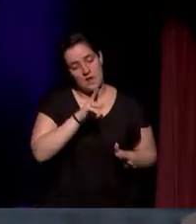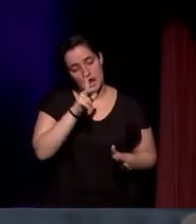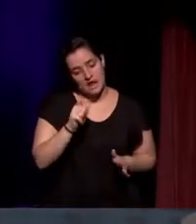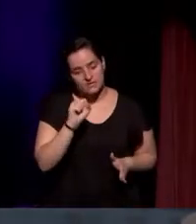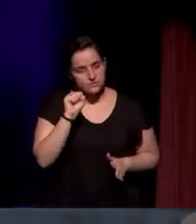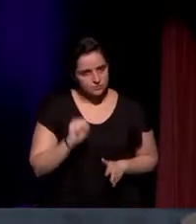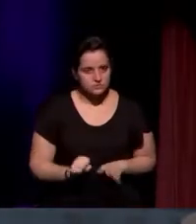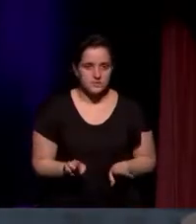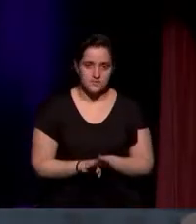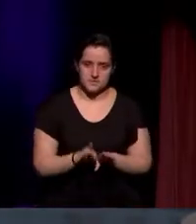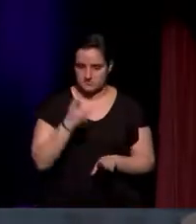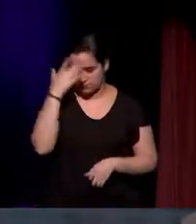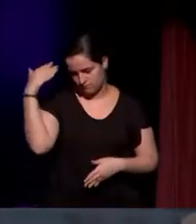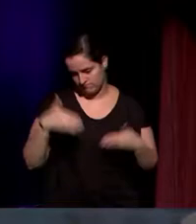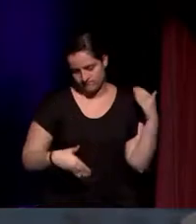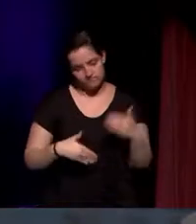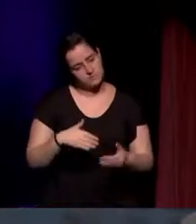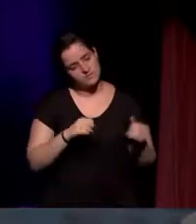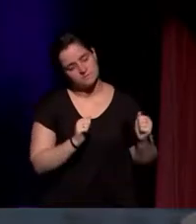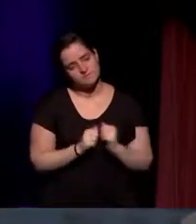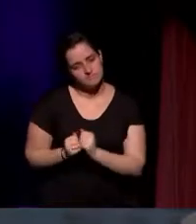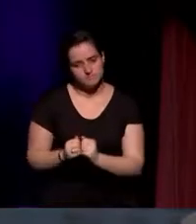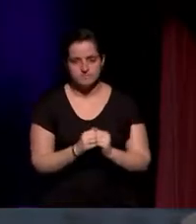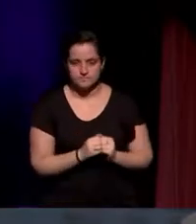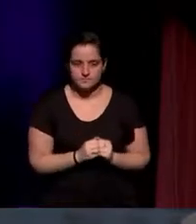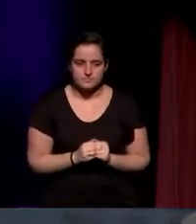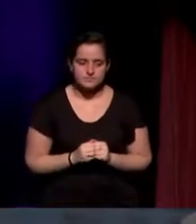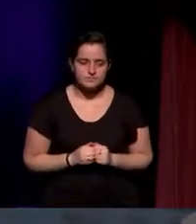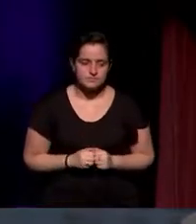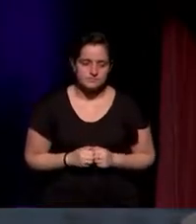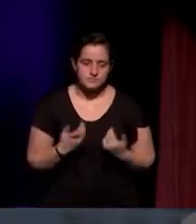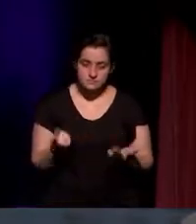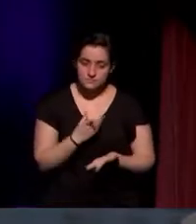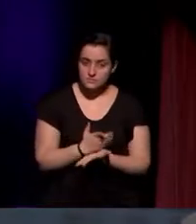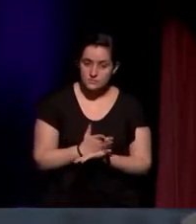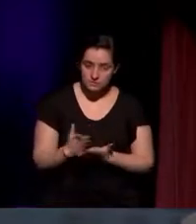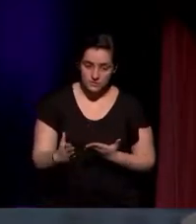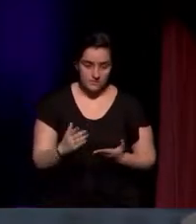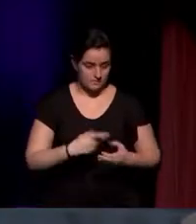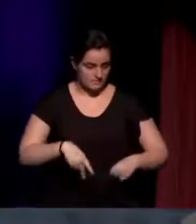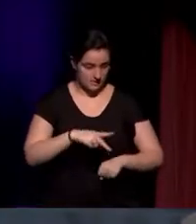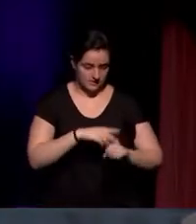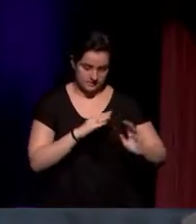it is there that people organize themselves, and it's from there, of neighboring countries, that begin